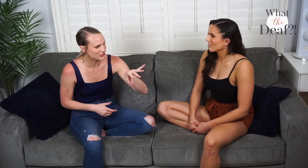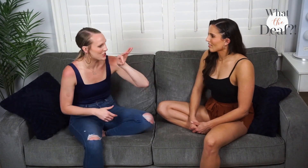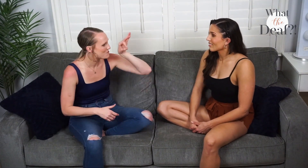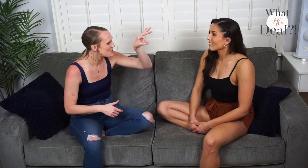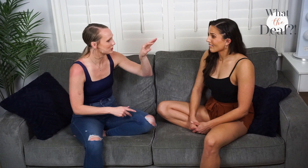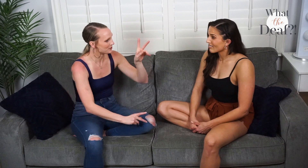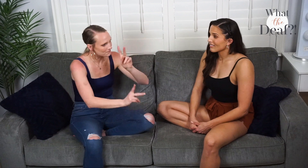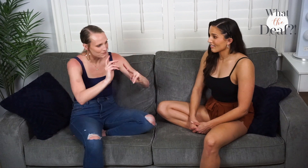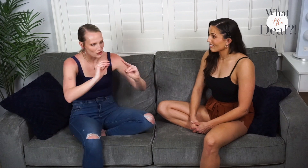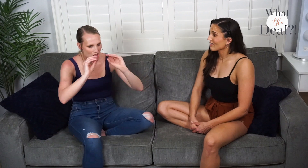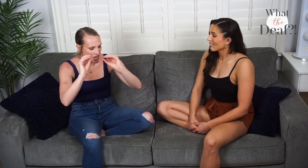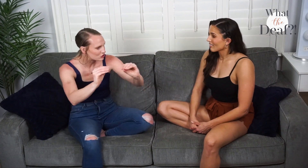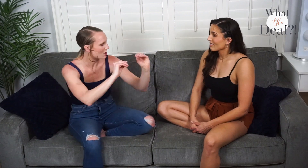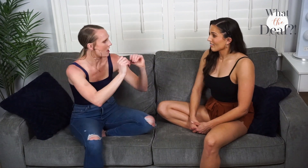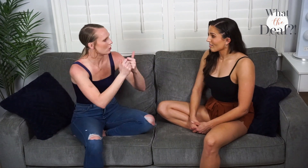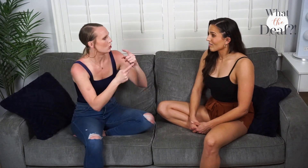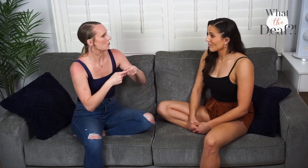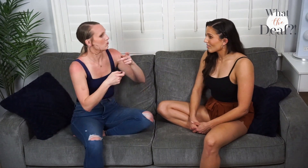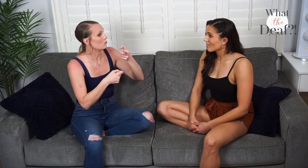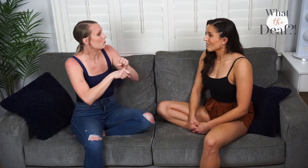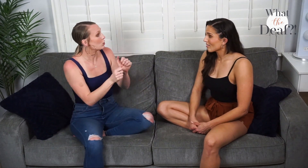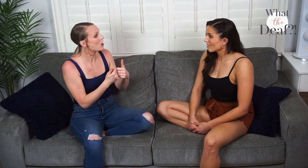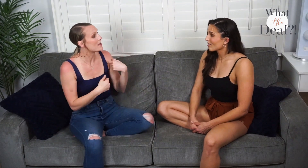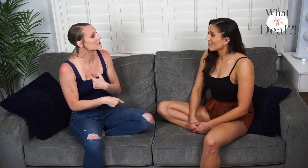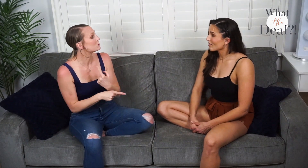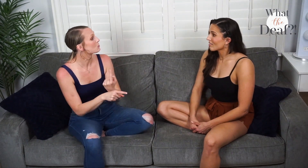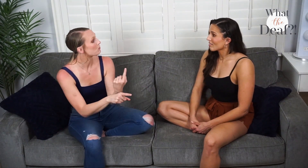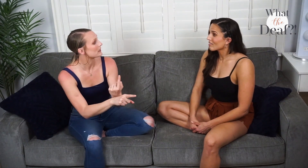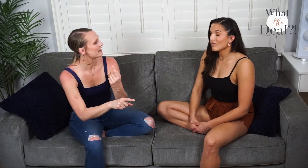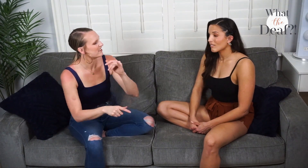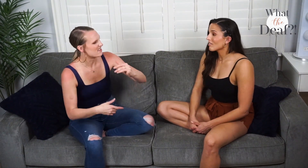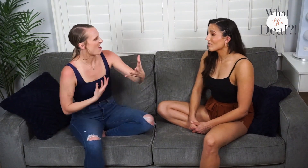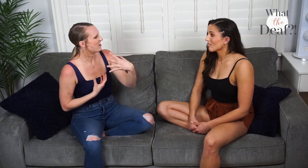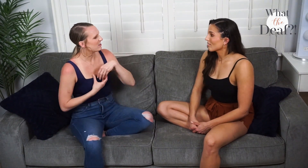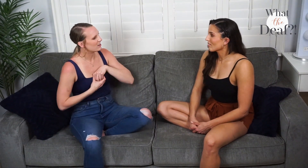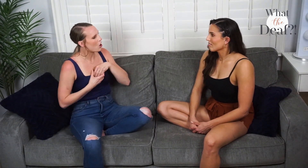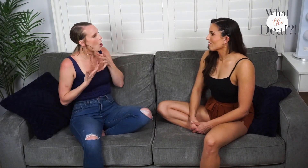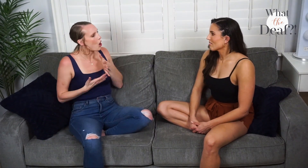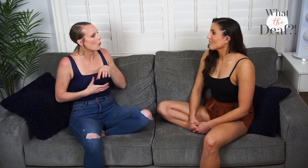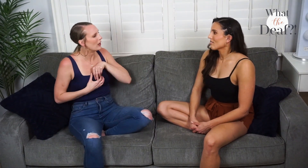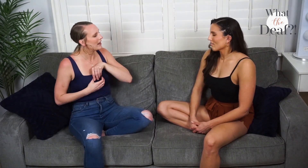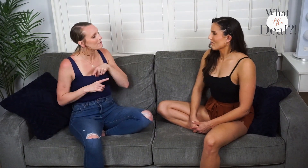I've preached and educated people on how best to work with us appropriately. So it's already embedded in me